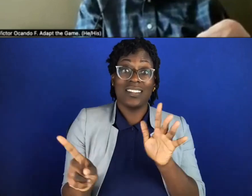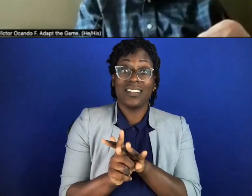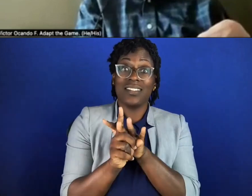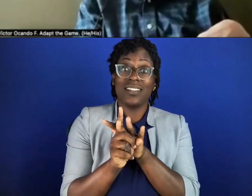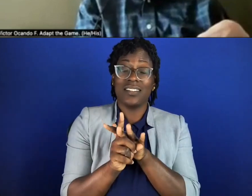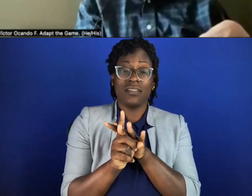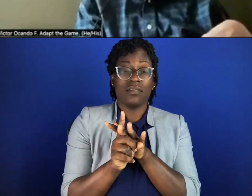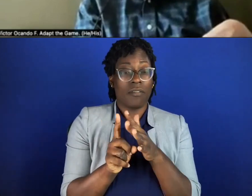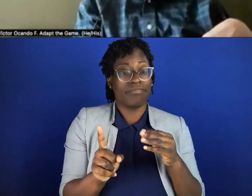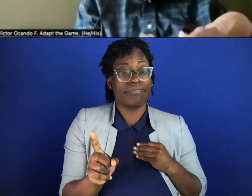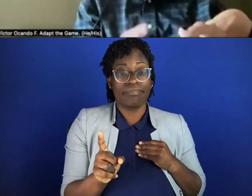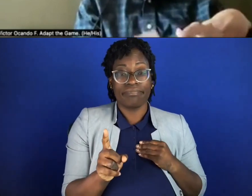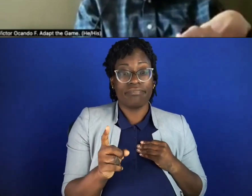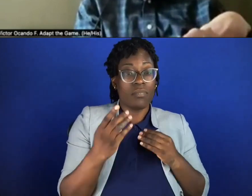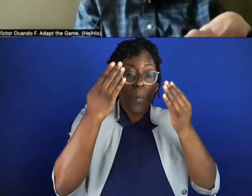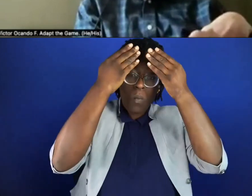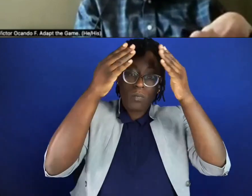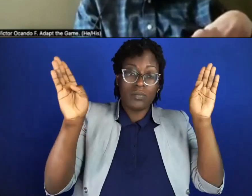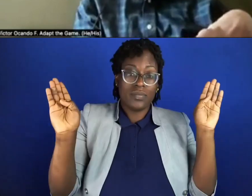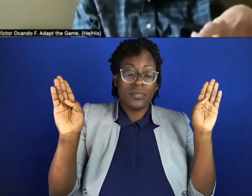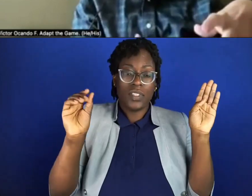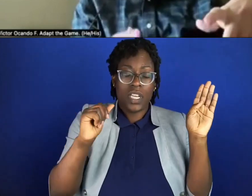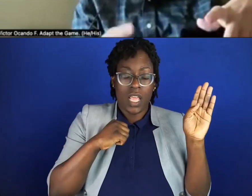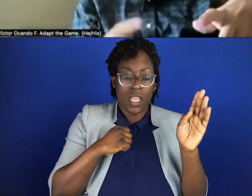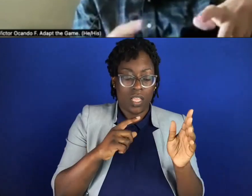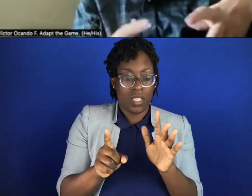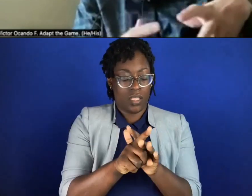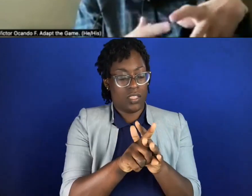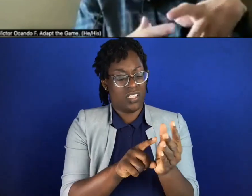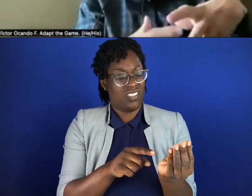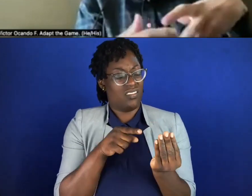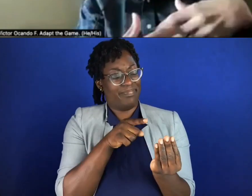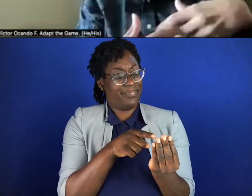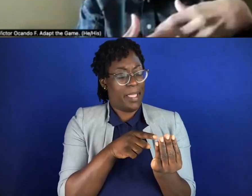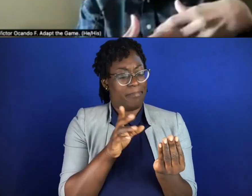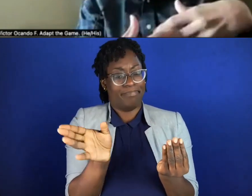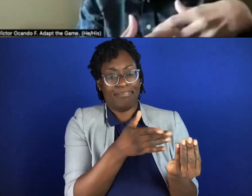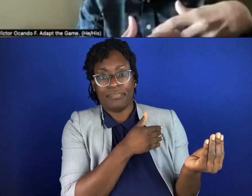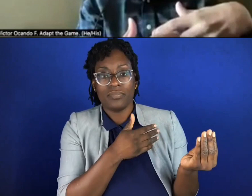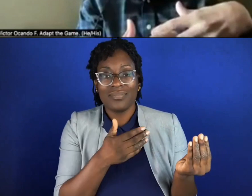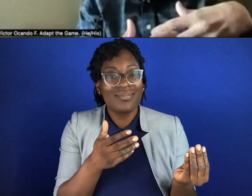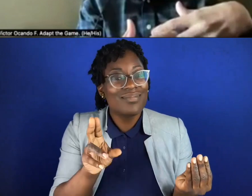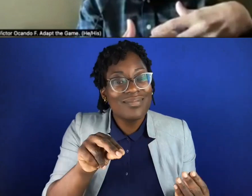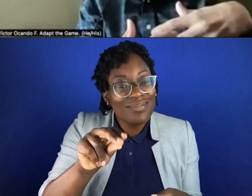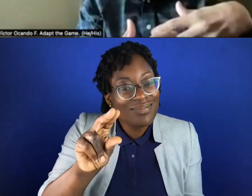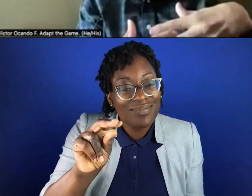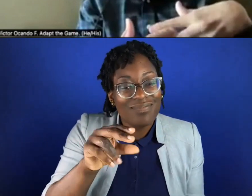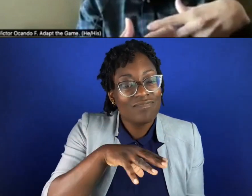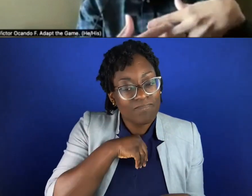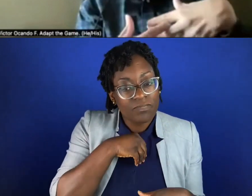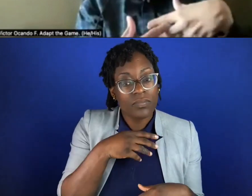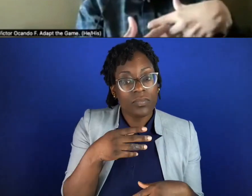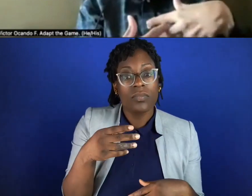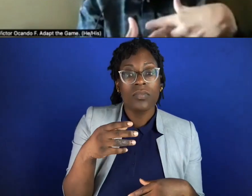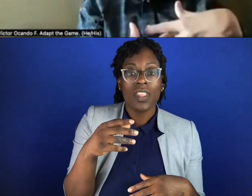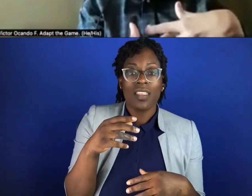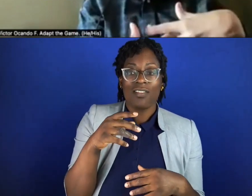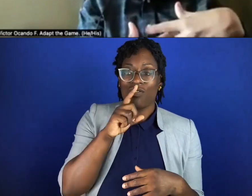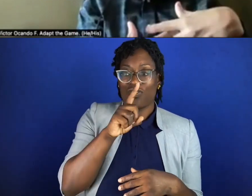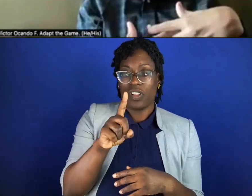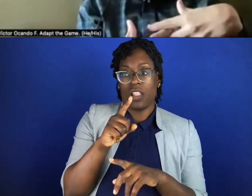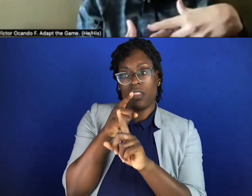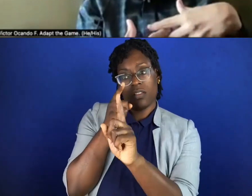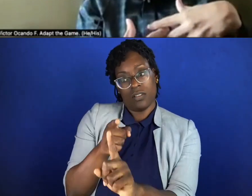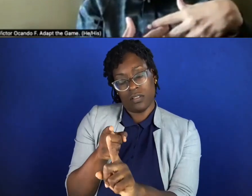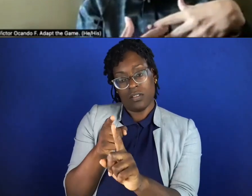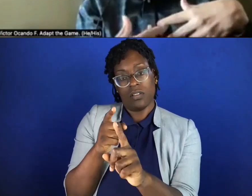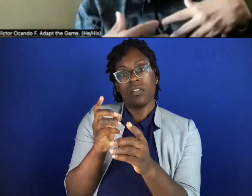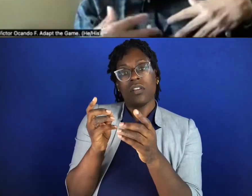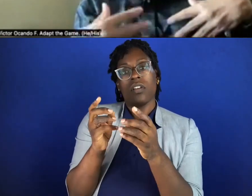opportunities that you can and not focus not just on you but it’s also about solving